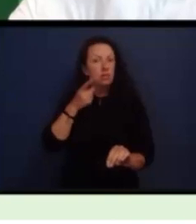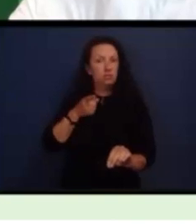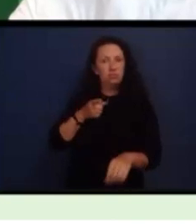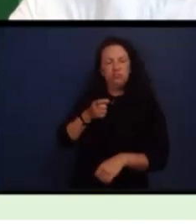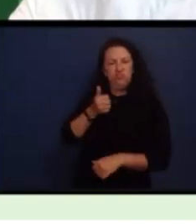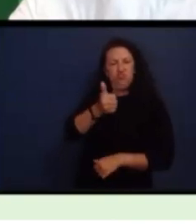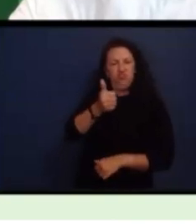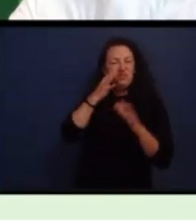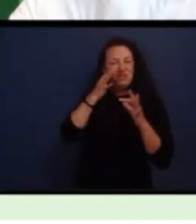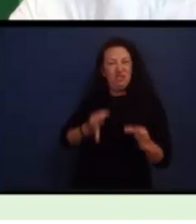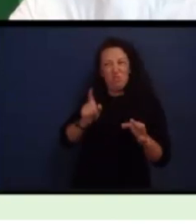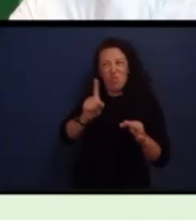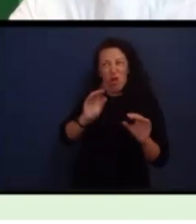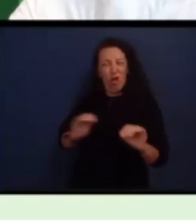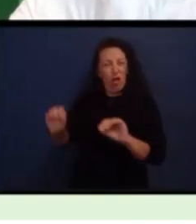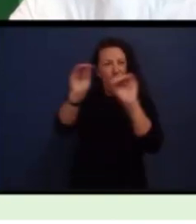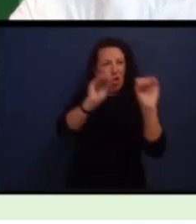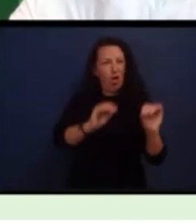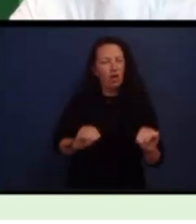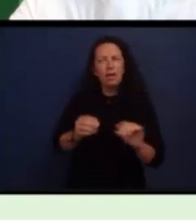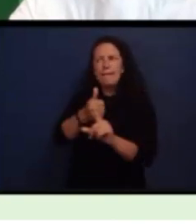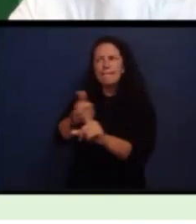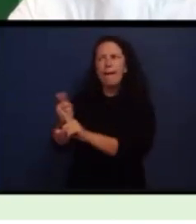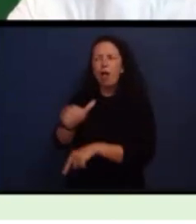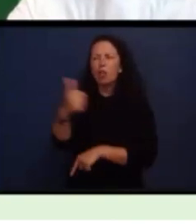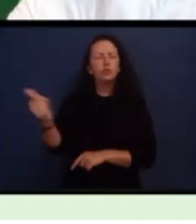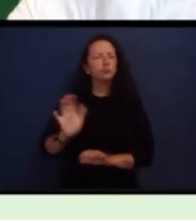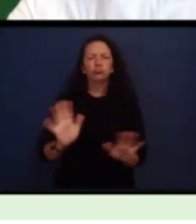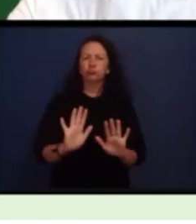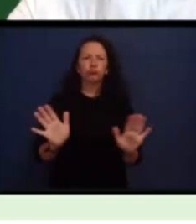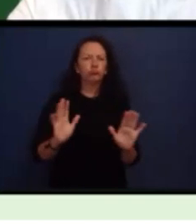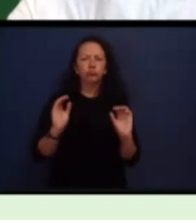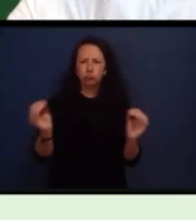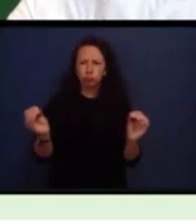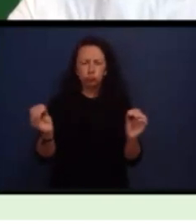This will not impact how other people view the captions. You can also modify caption